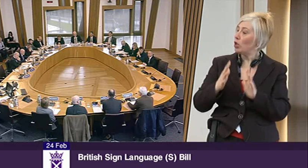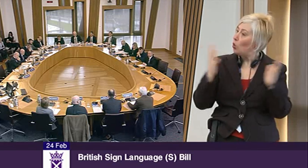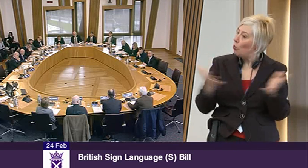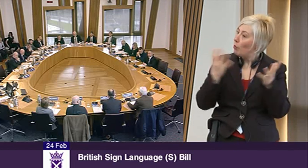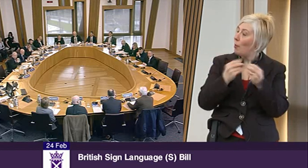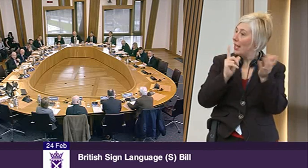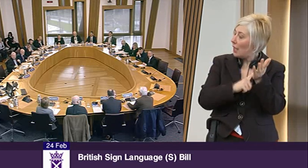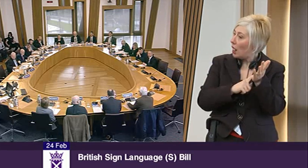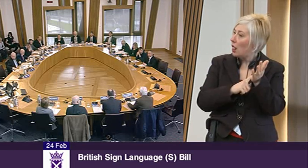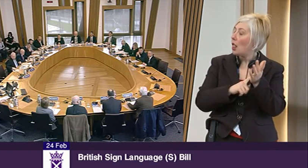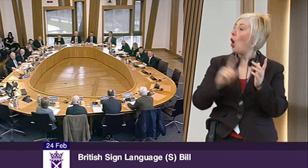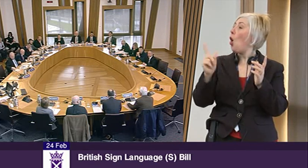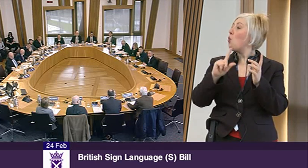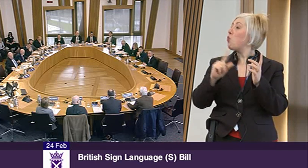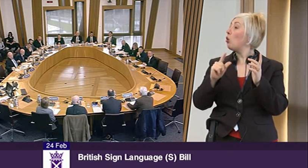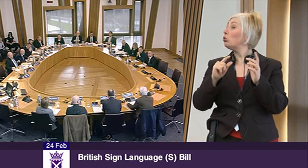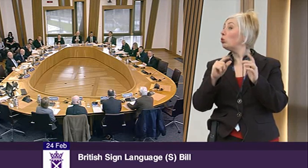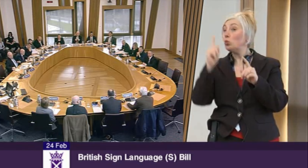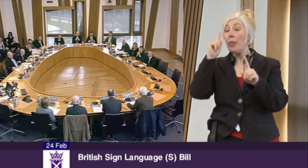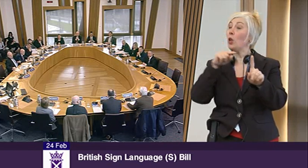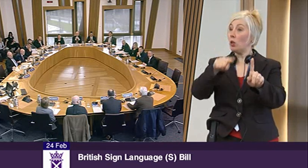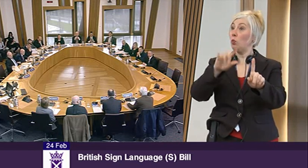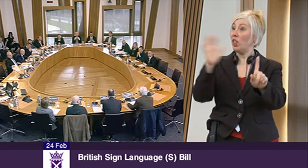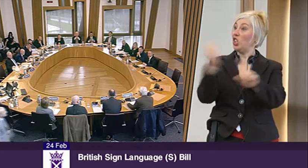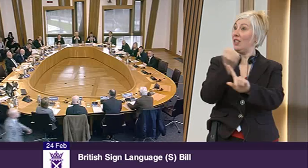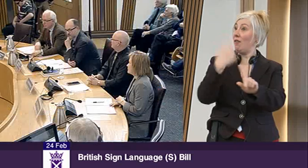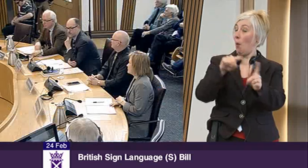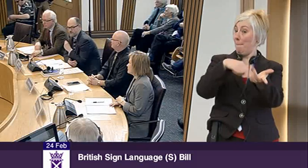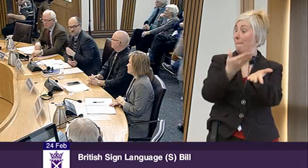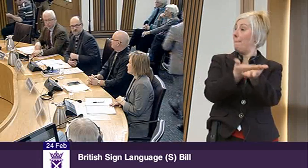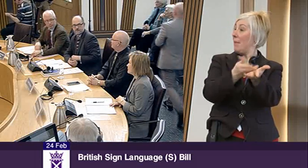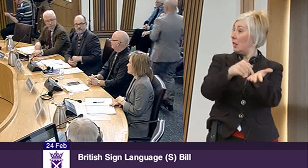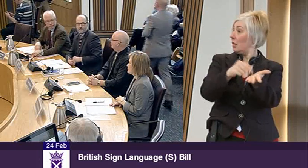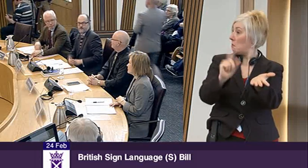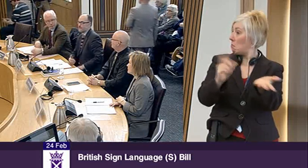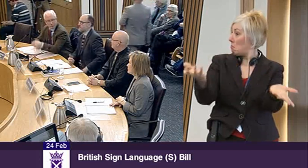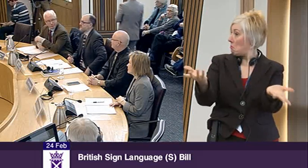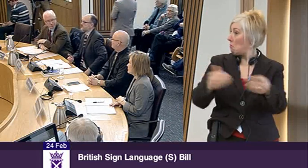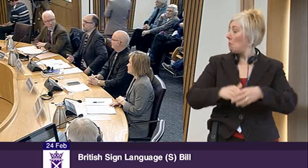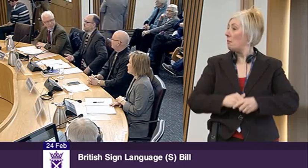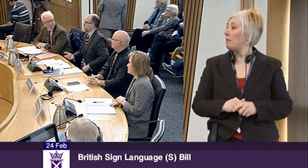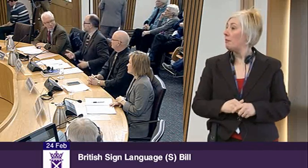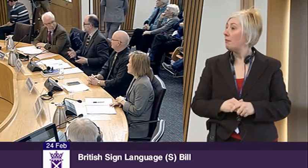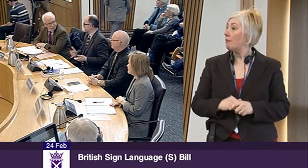and improvements will